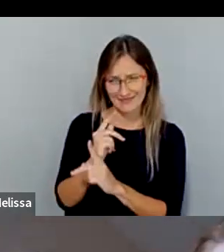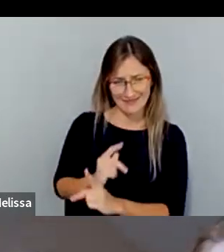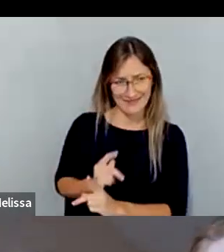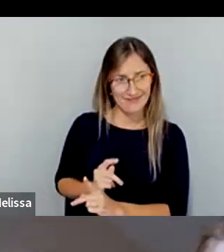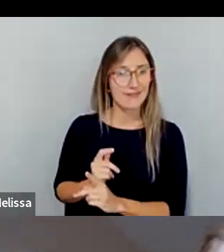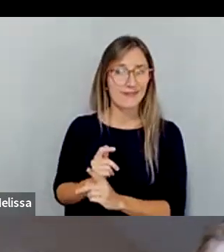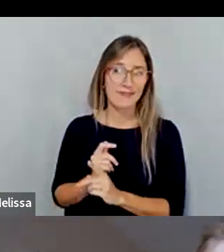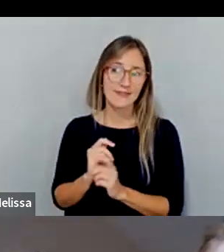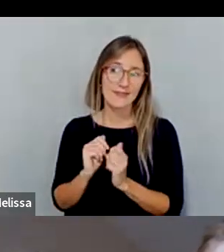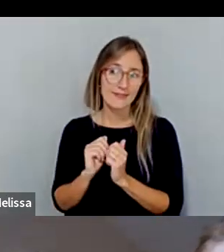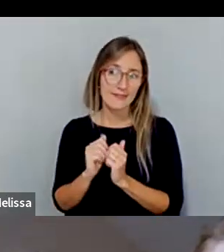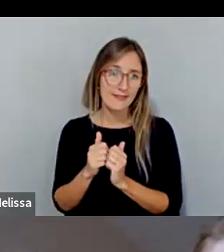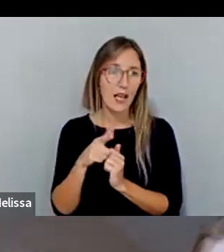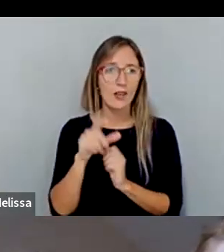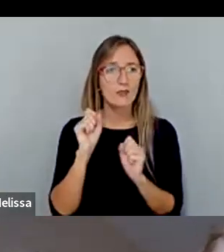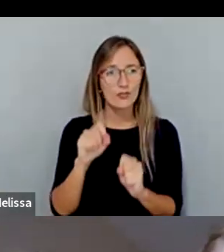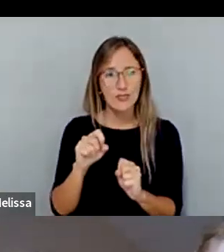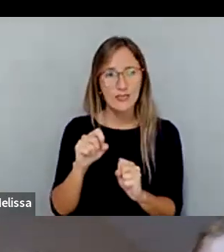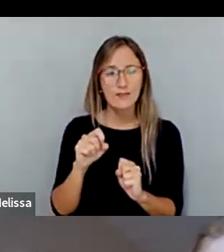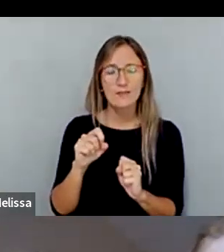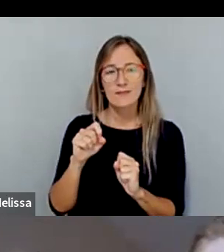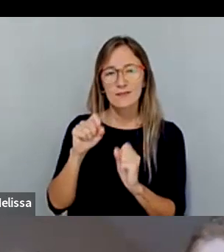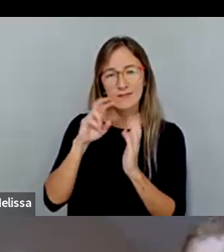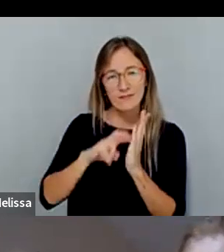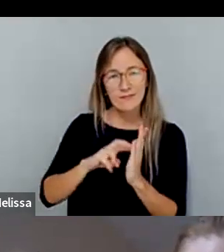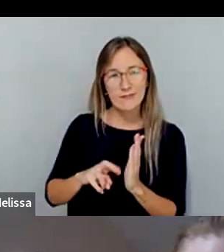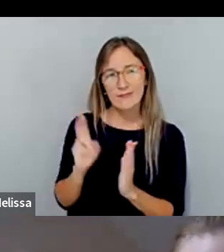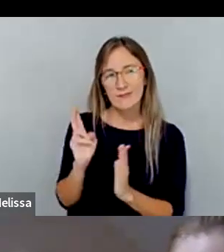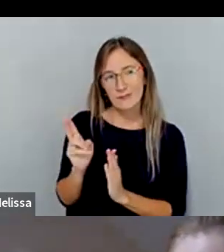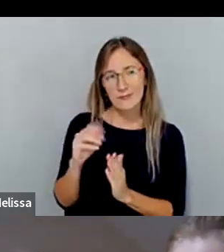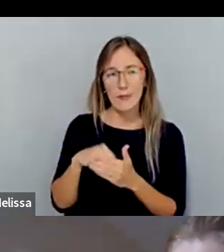For those of you who are from minority or marginalized